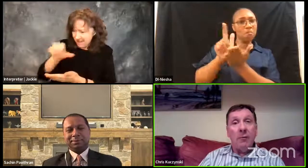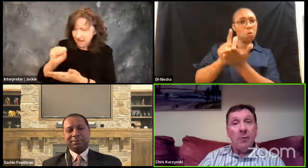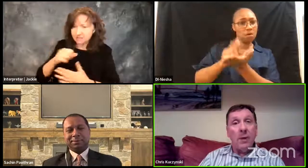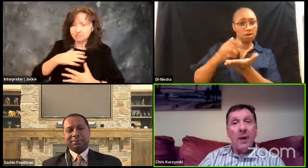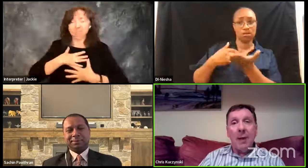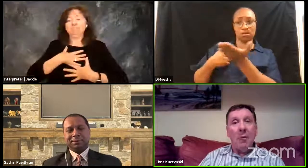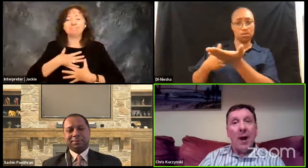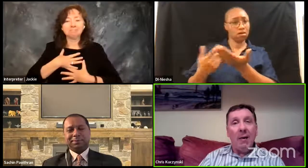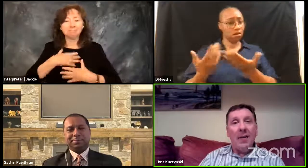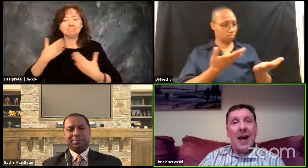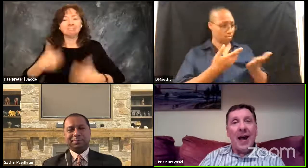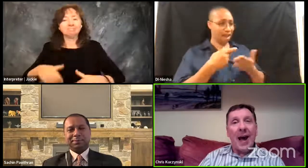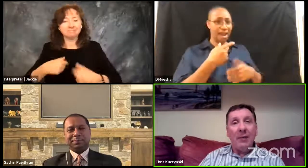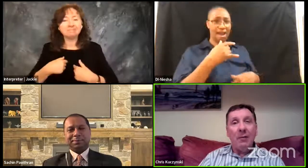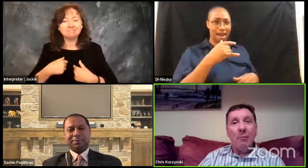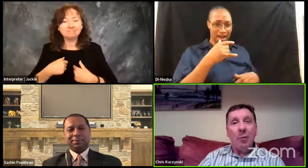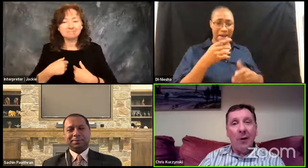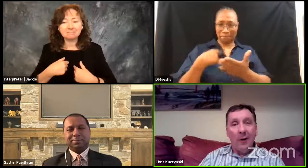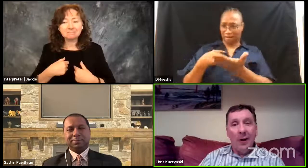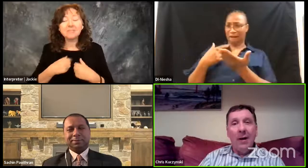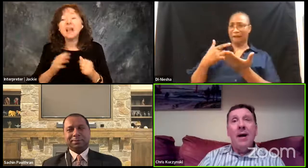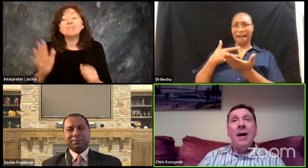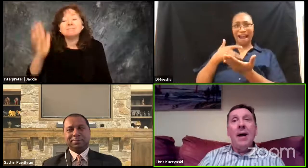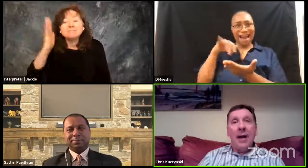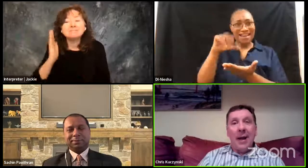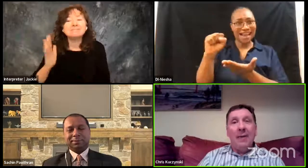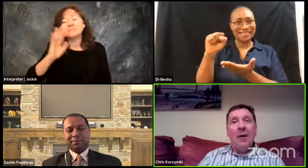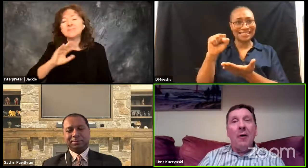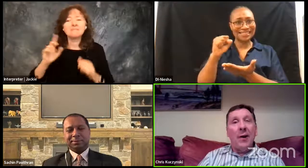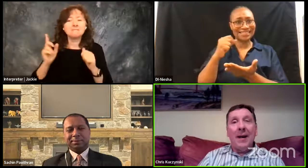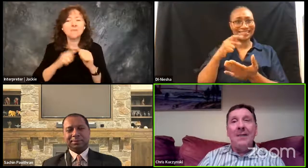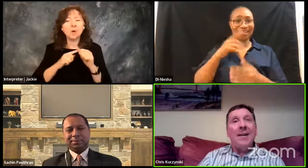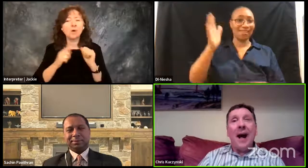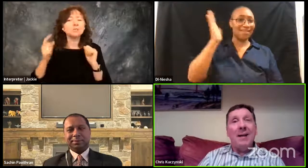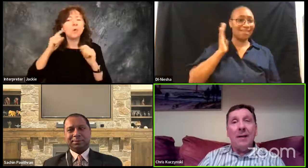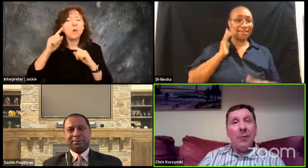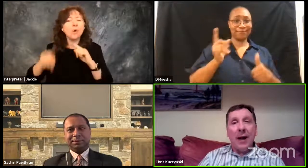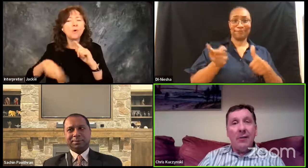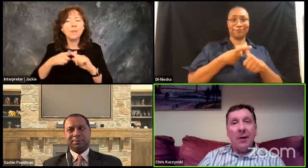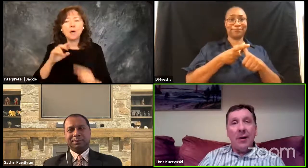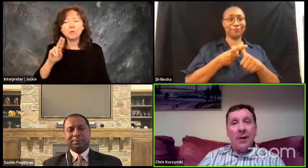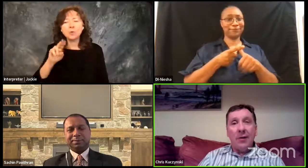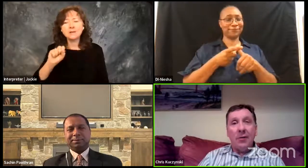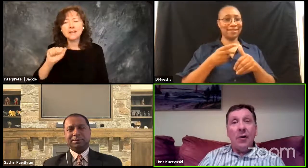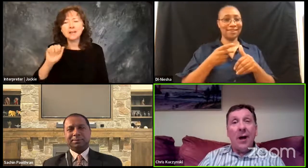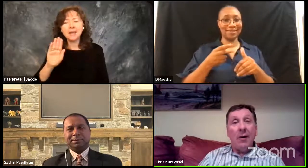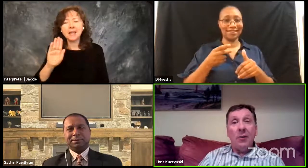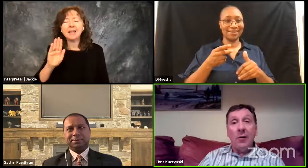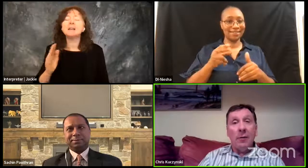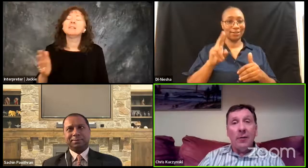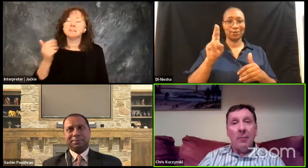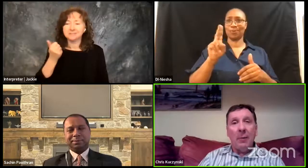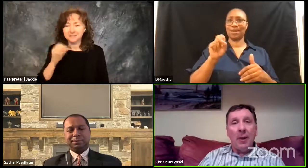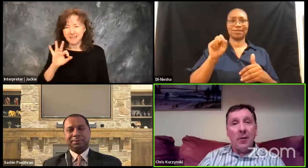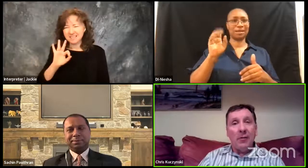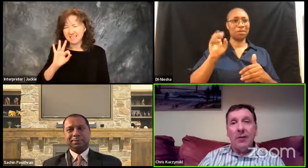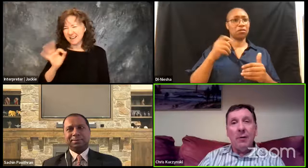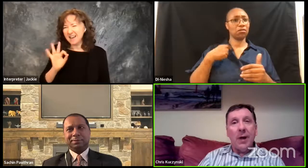I first became aware of the Access Board in the early 1990s, when I started as a trial attorney with the Department of Justice.